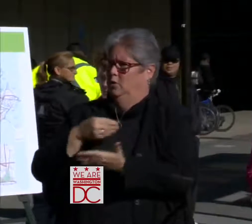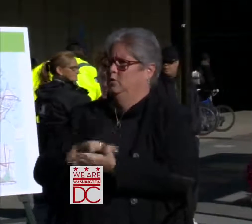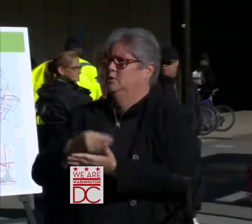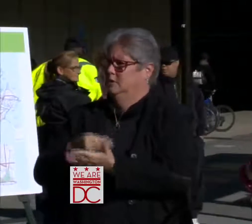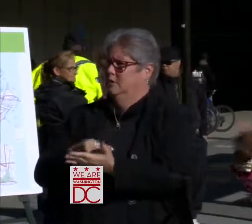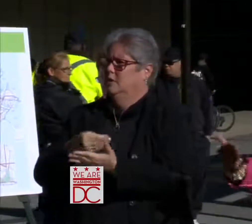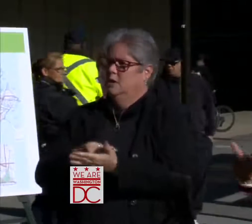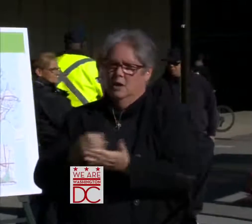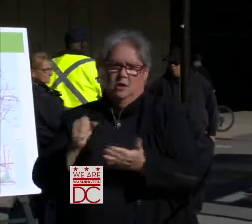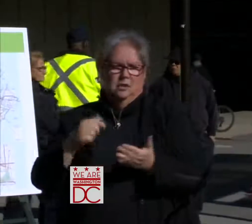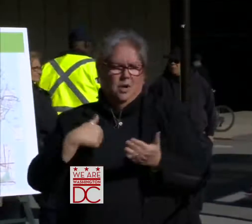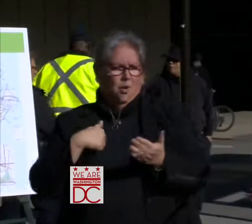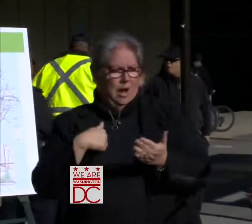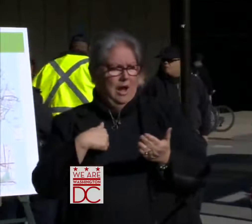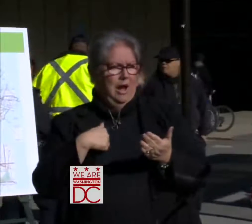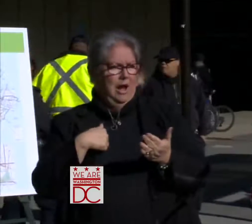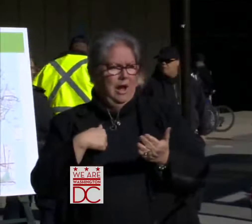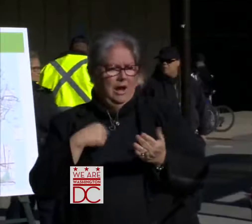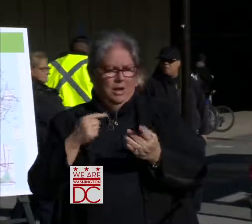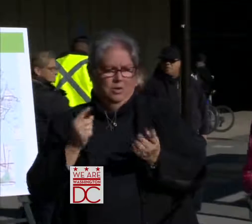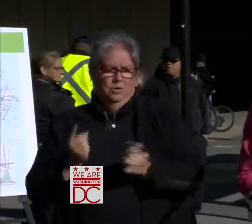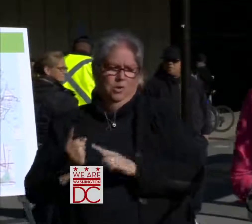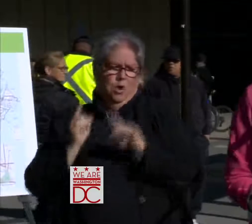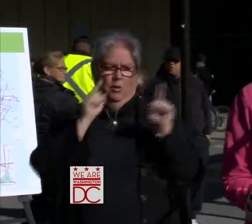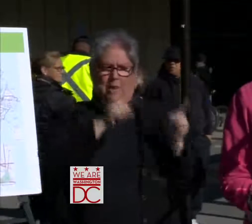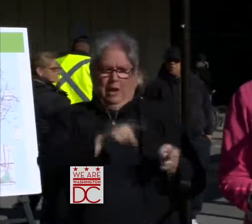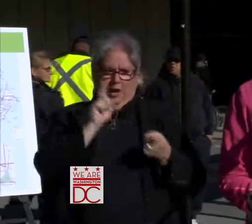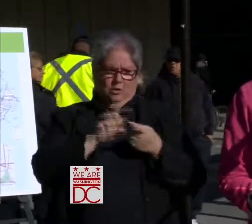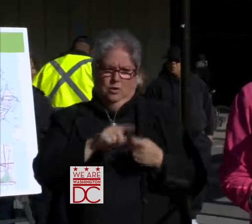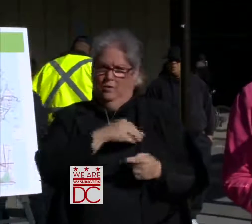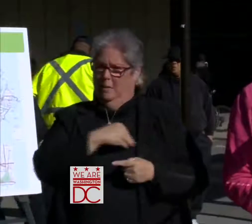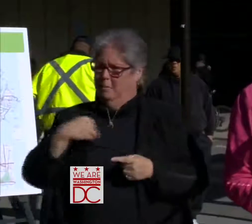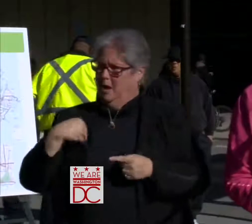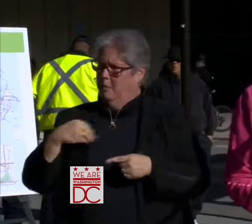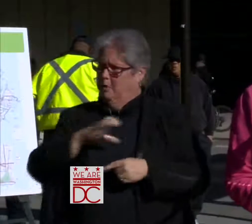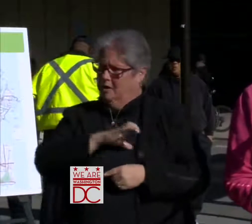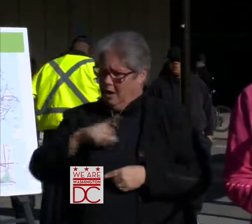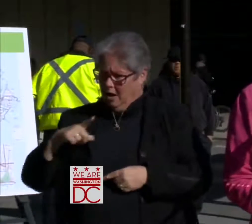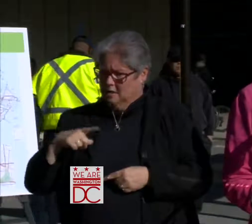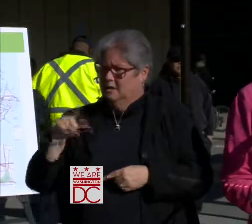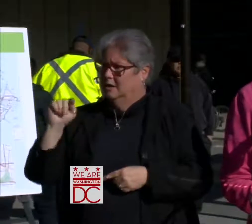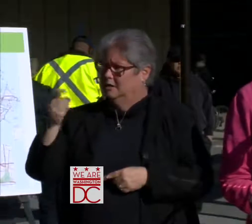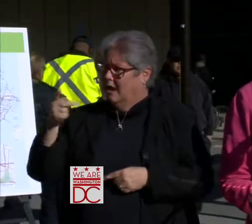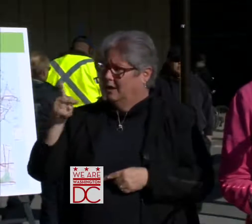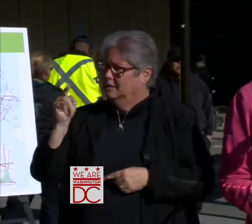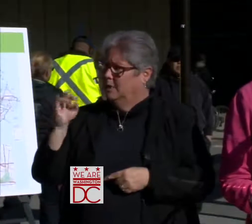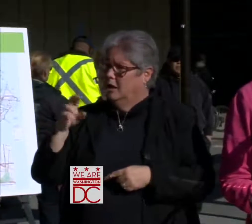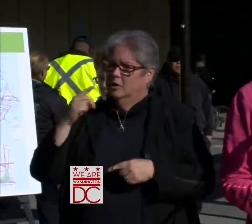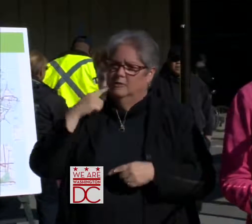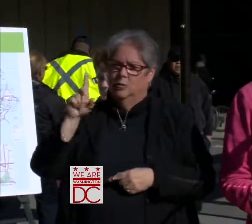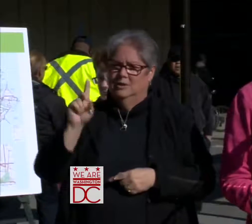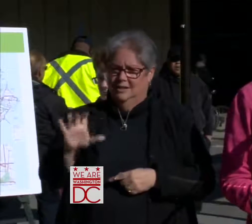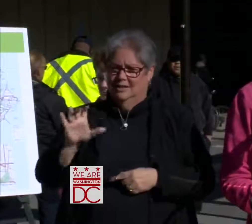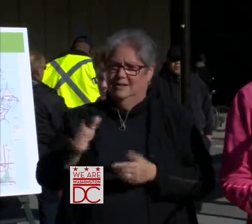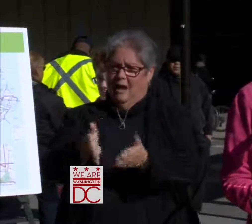SO I, IN ORDER TO GO BACK TO THE MEMBERS OF THE COUNCIL AND THE TAXPAYERS OF THE DISTRICT OF COLUMBIA AND ASK THEM FOR MORE